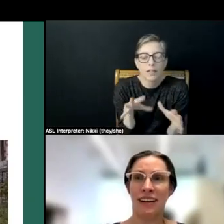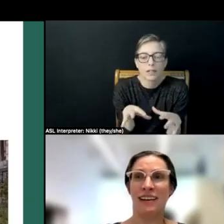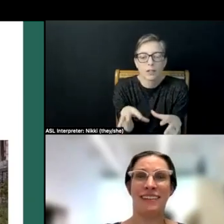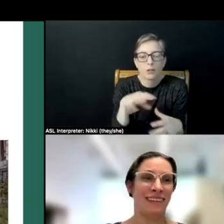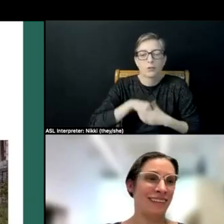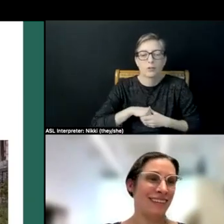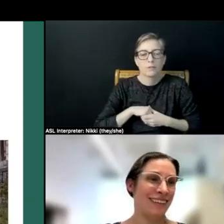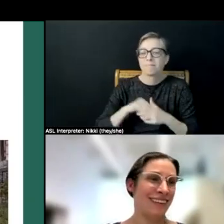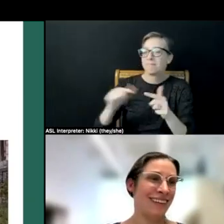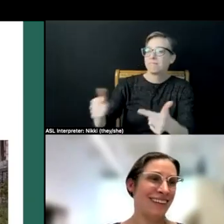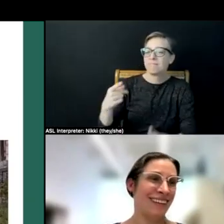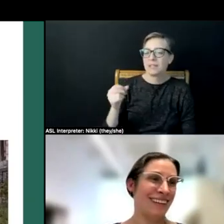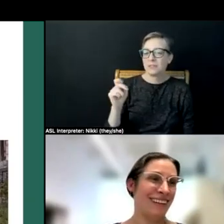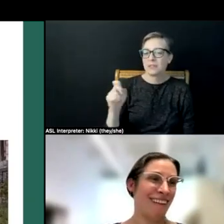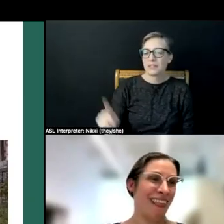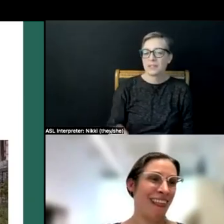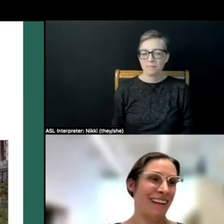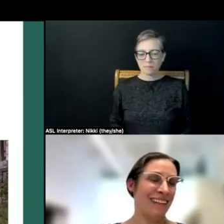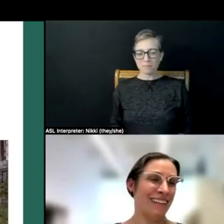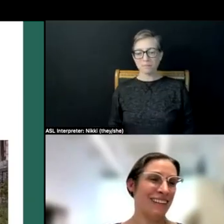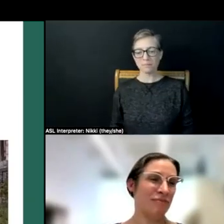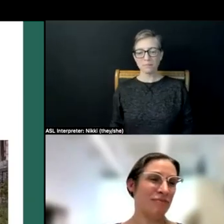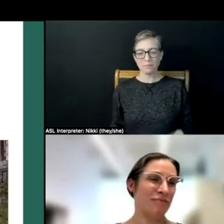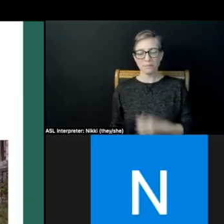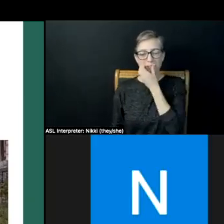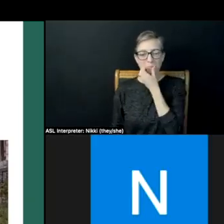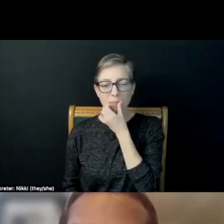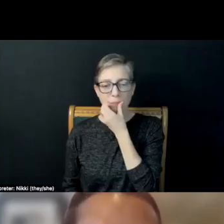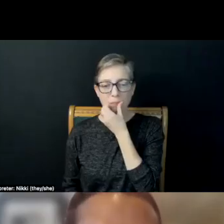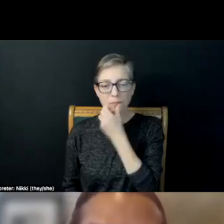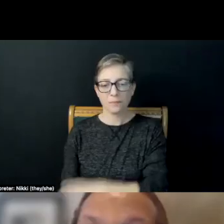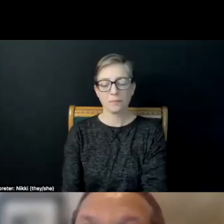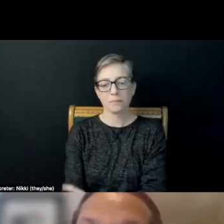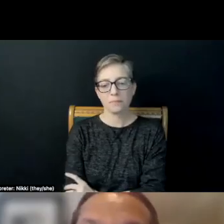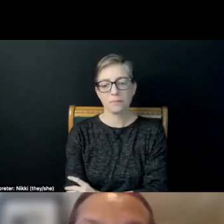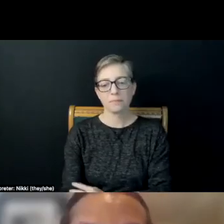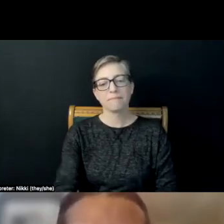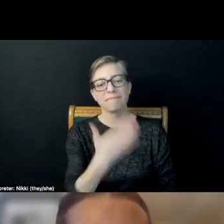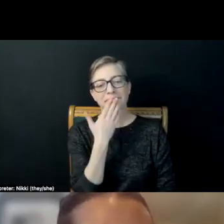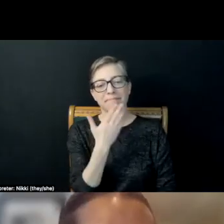Thank you so much, Nicole, and thank you everyone for having me today. My name is Patrick Cokley,